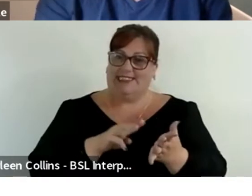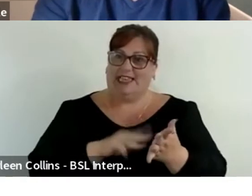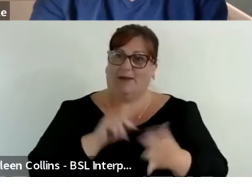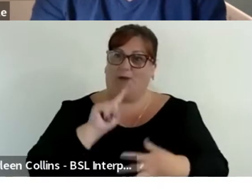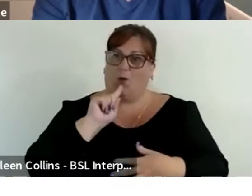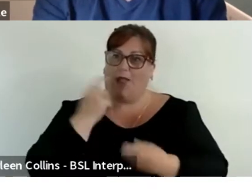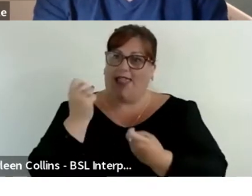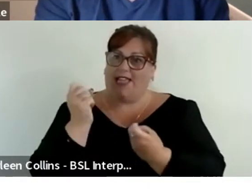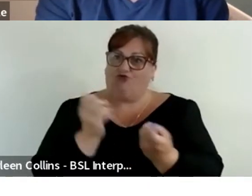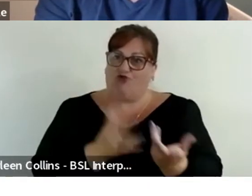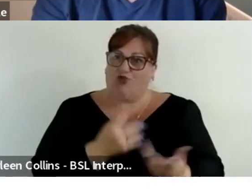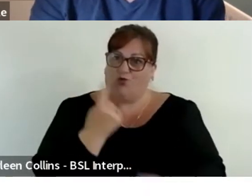Over to you, KIM:.